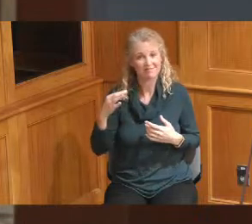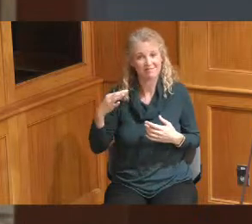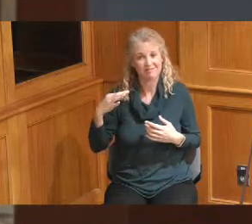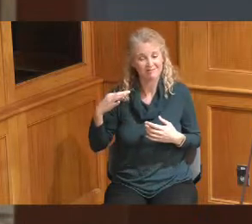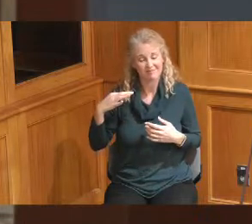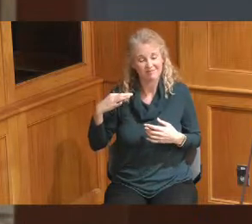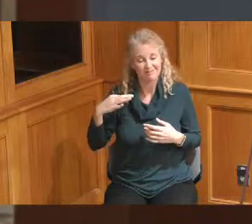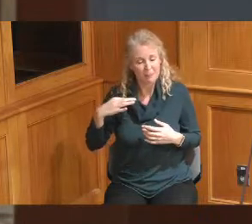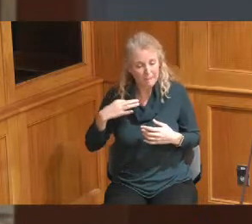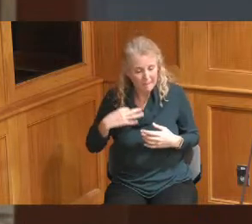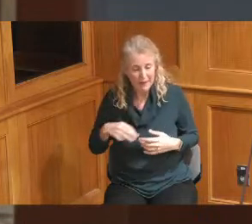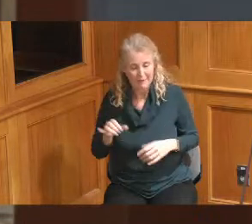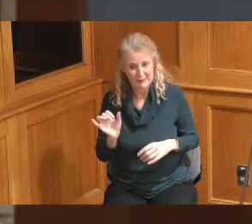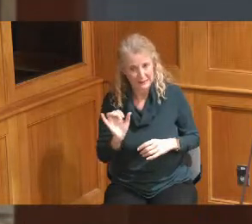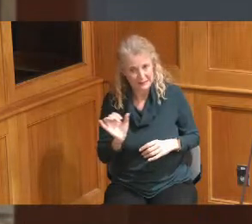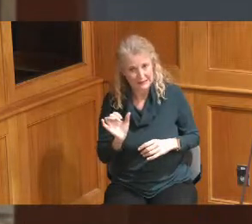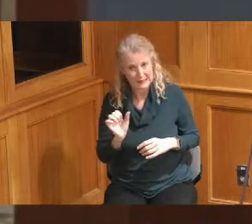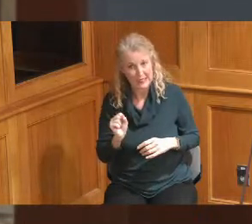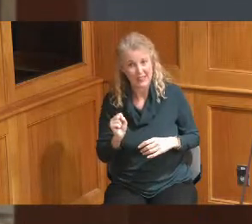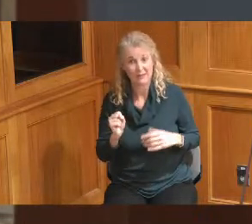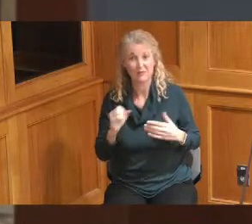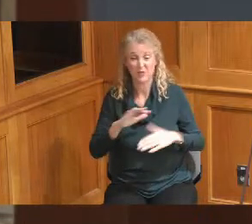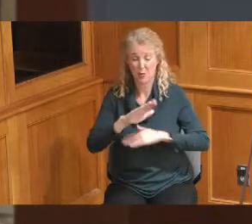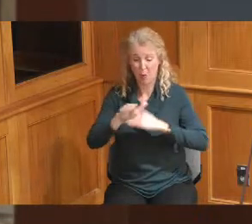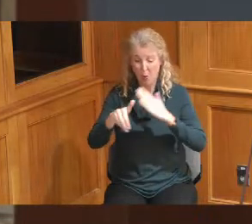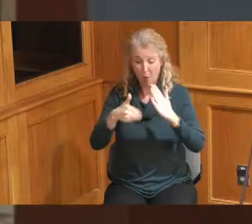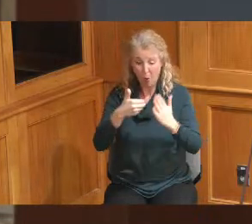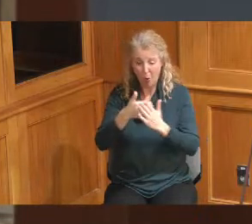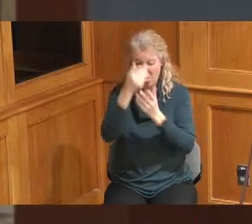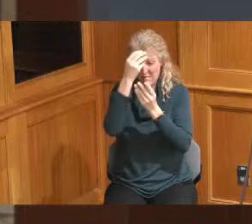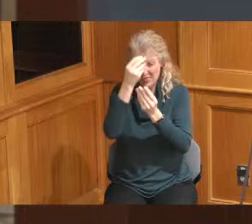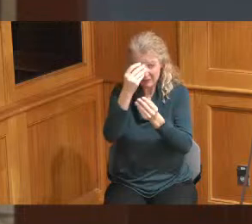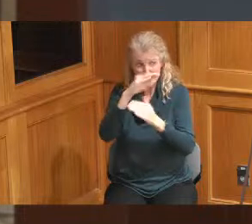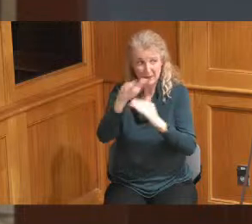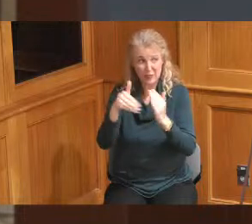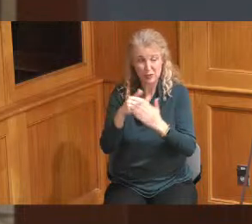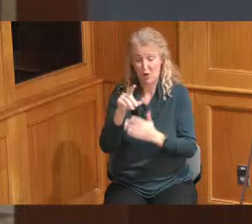conversation and then I think eventually taking all this data and any proposal we might have and